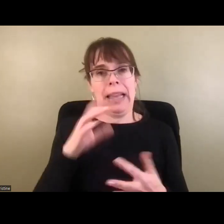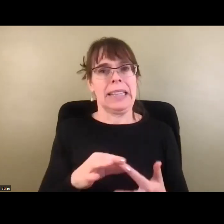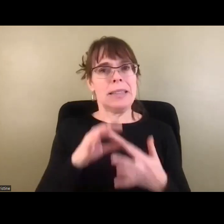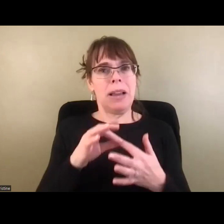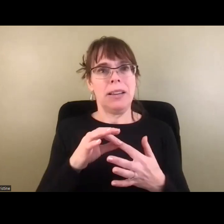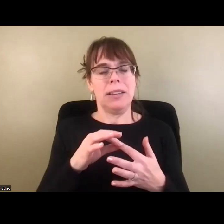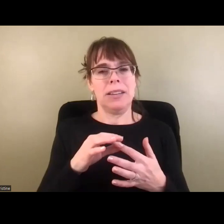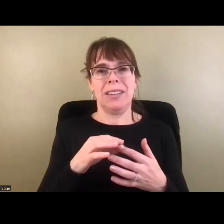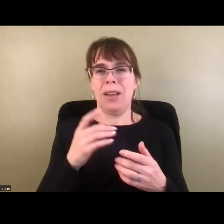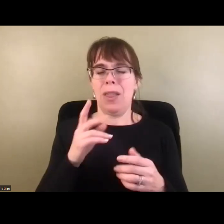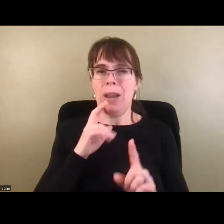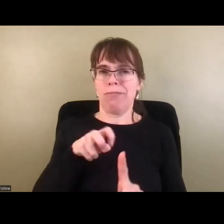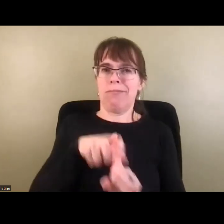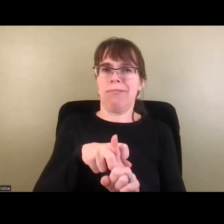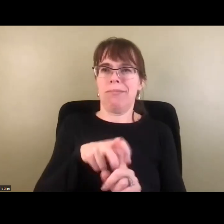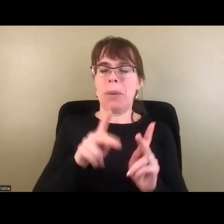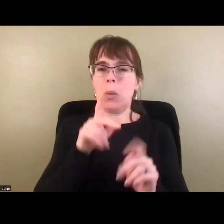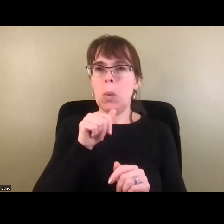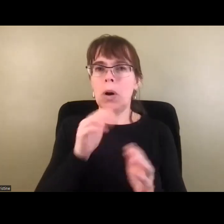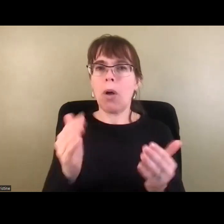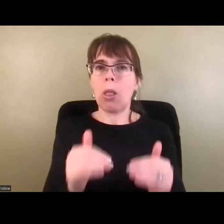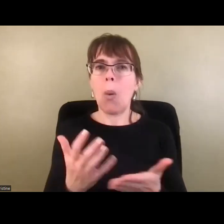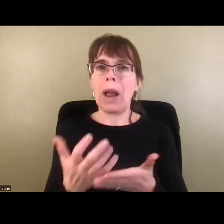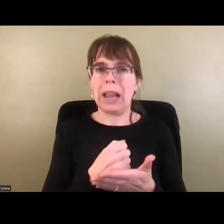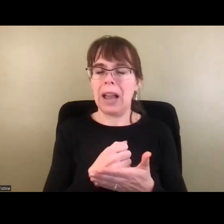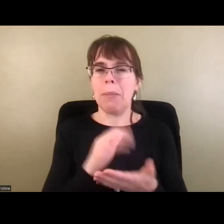targeting of lower income communities is something that we see quite frequently.